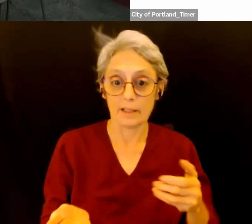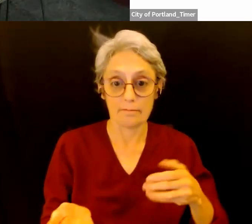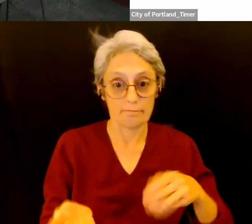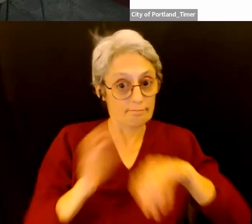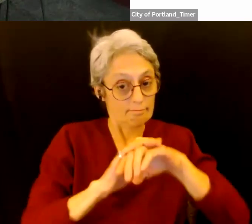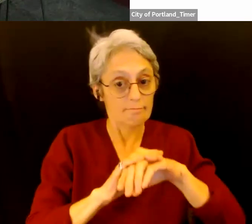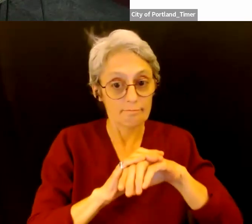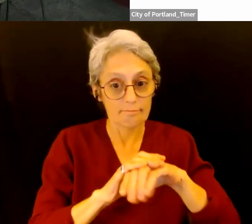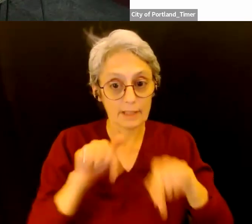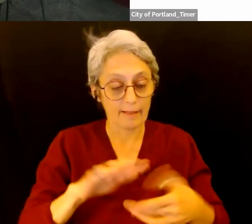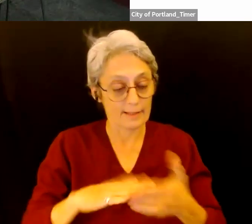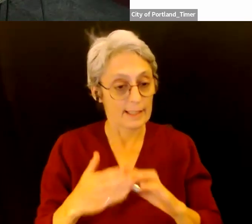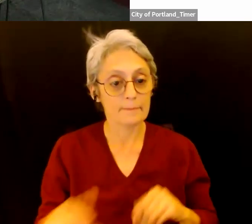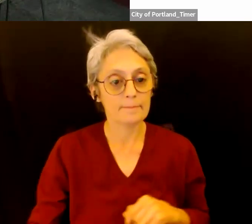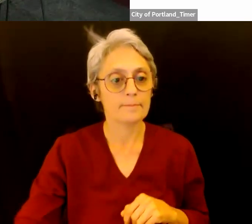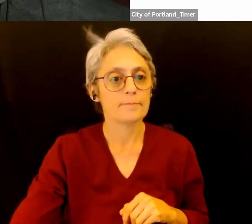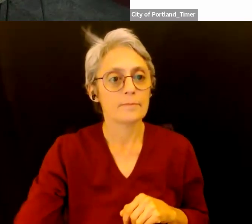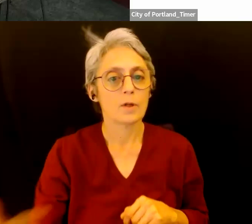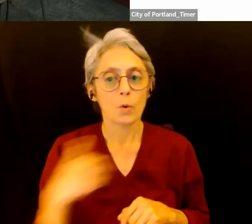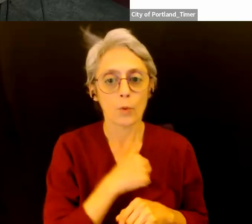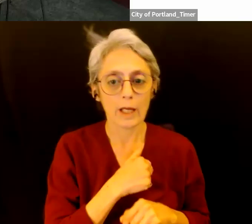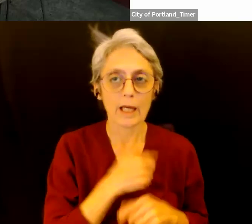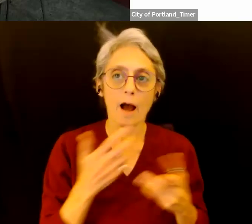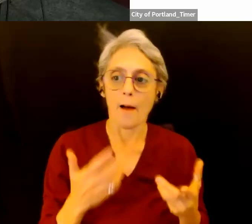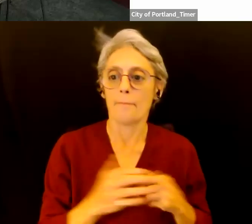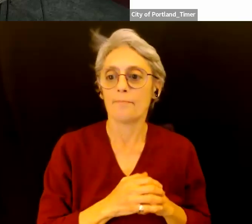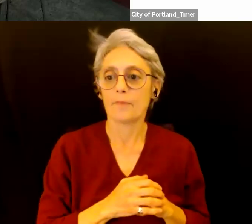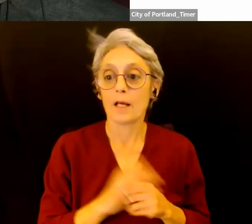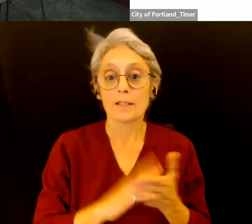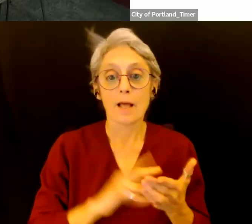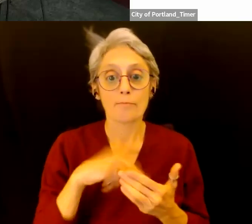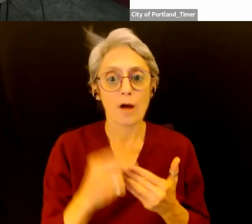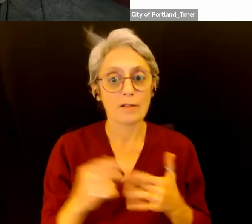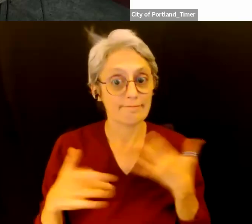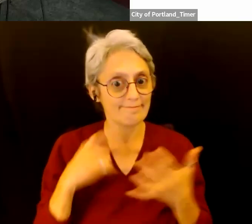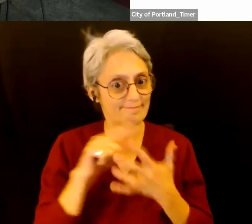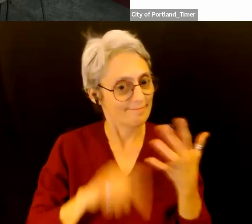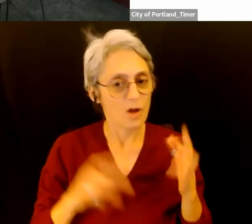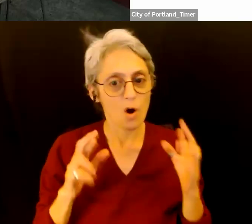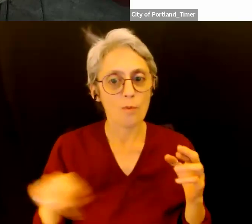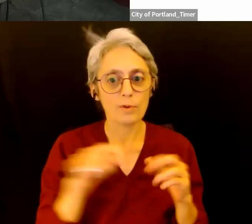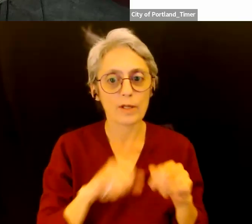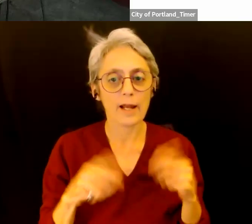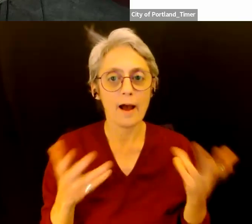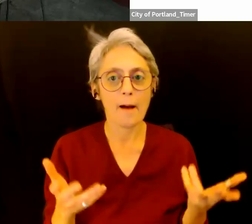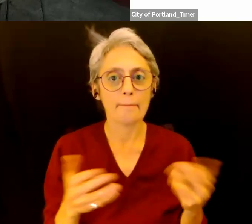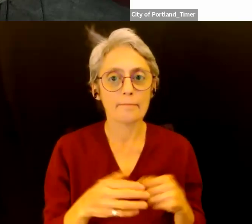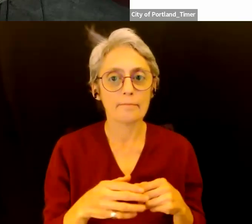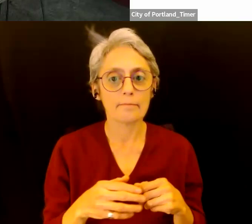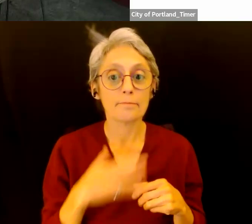There are some exciting projects that I hope you can say yes to.